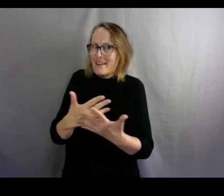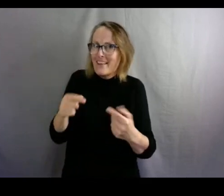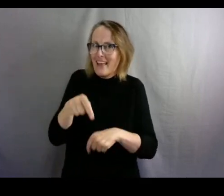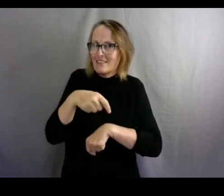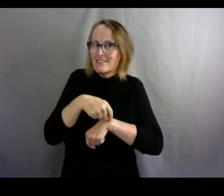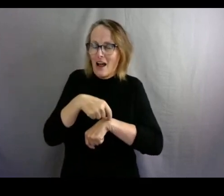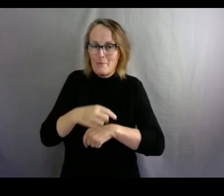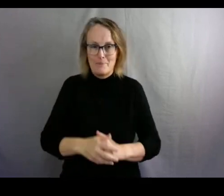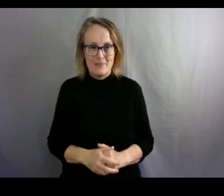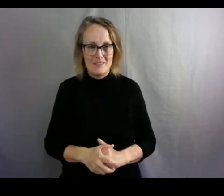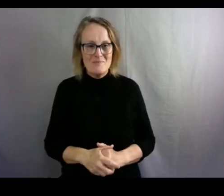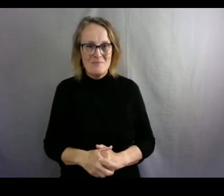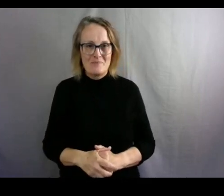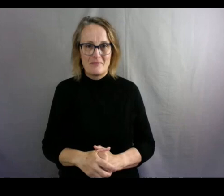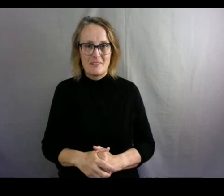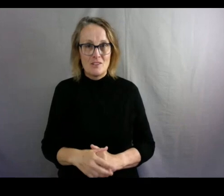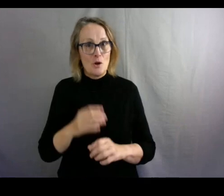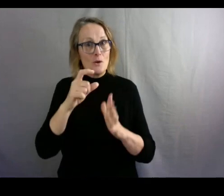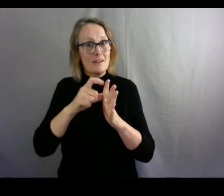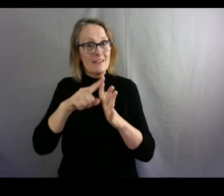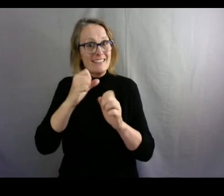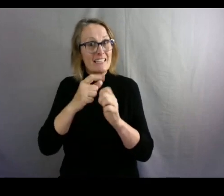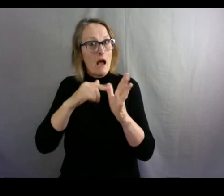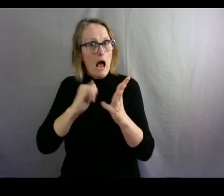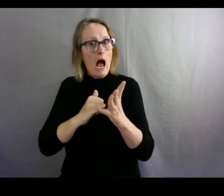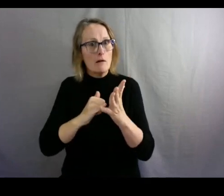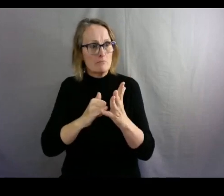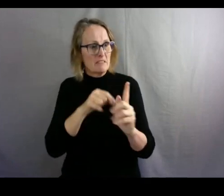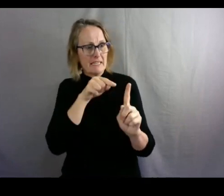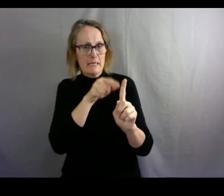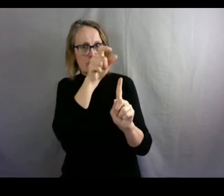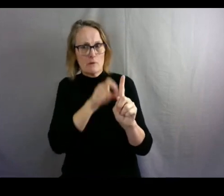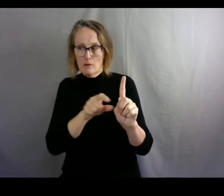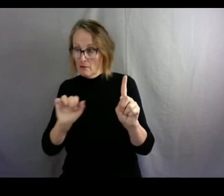and also Degas was really, really prominent in collecting works by Gauguin.